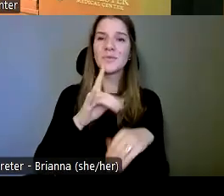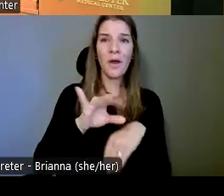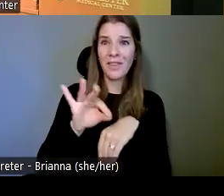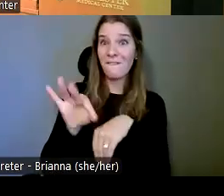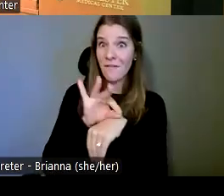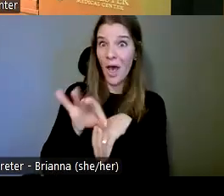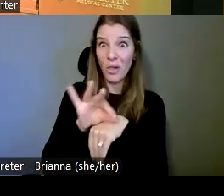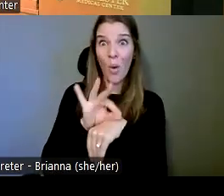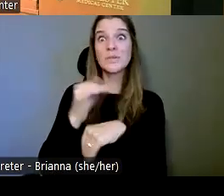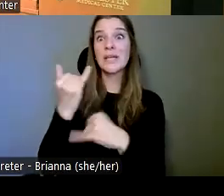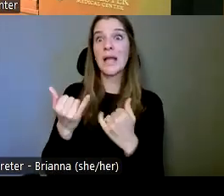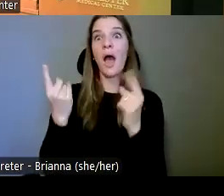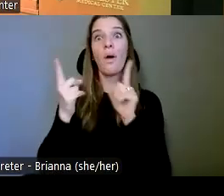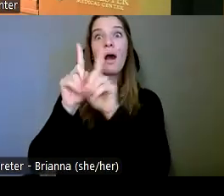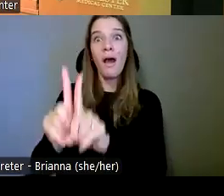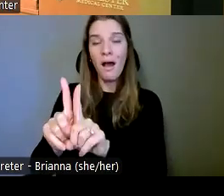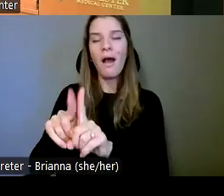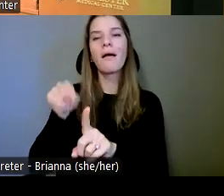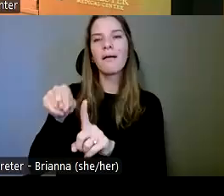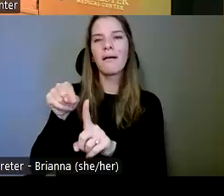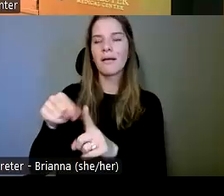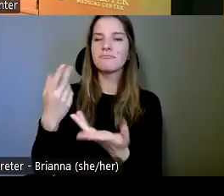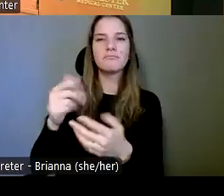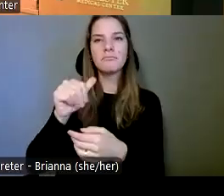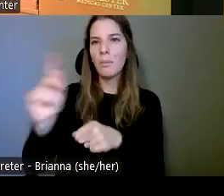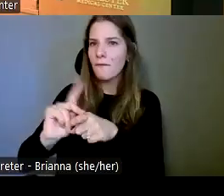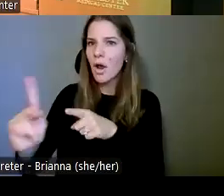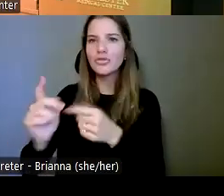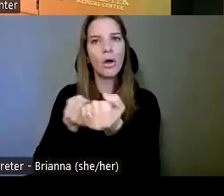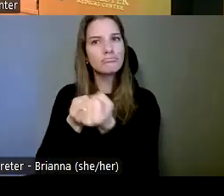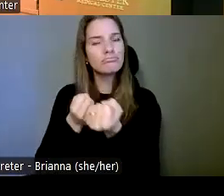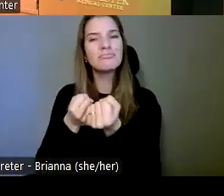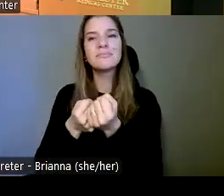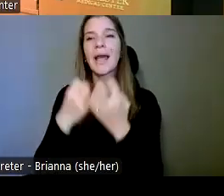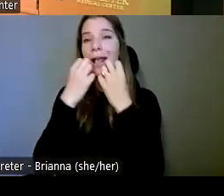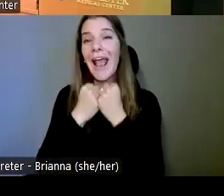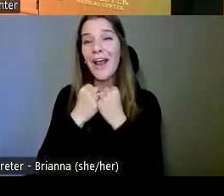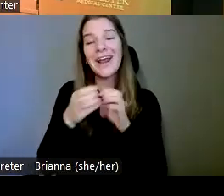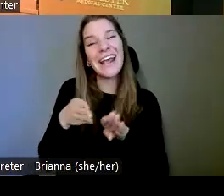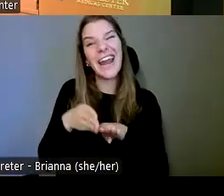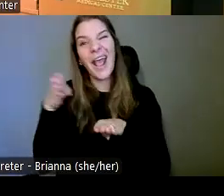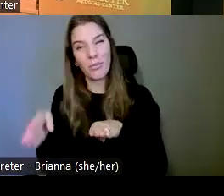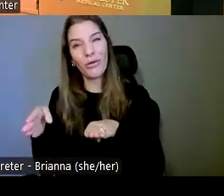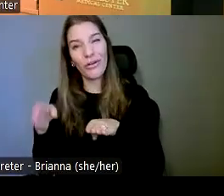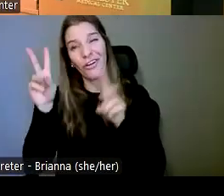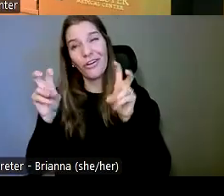psychiatric lay person helpful, caring neighbors. Um and that's the whole model. Um so the other